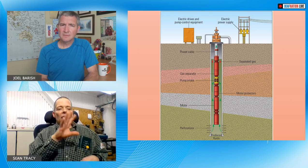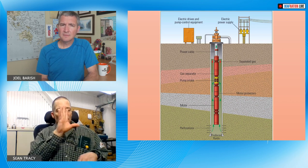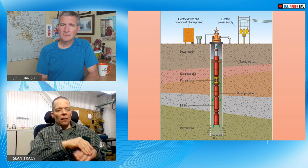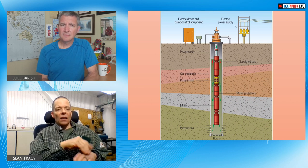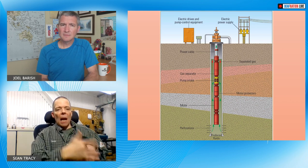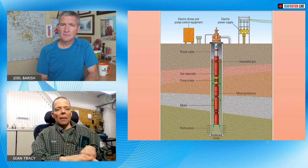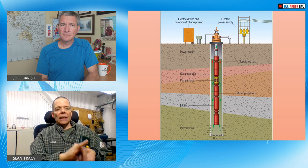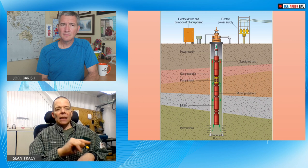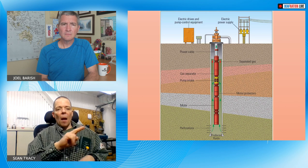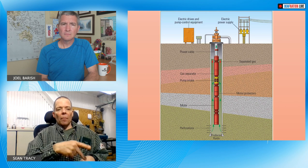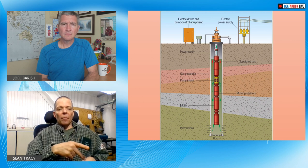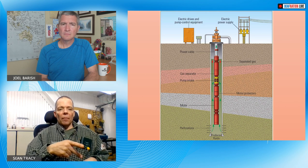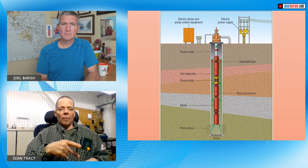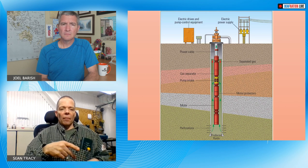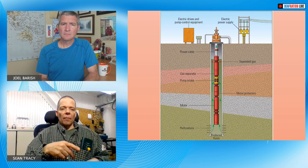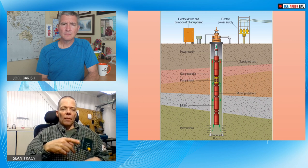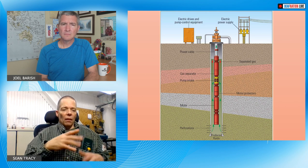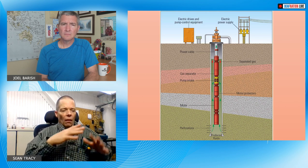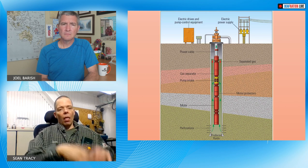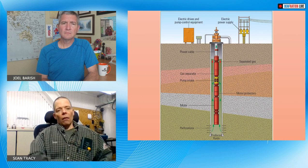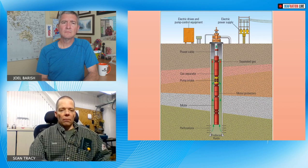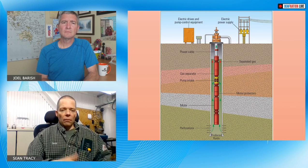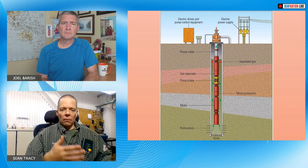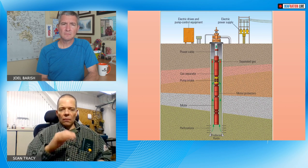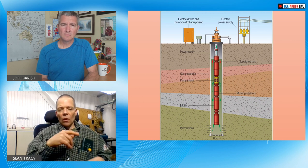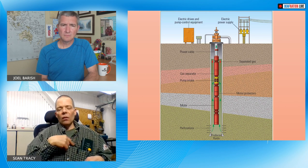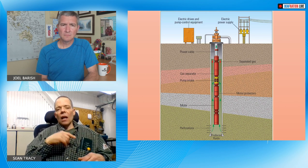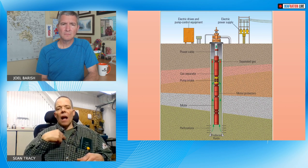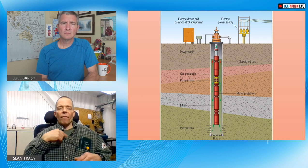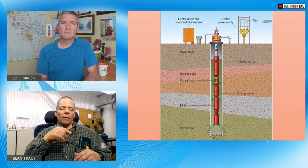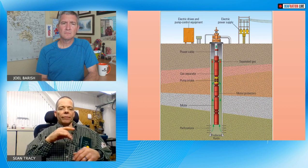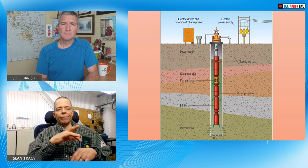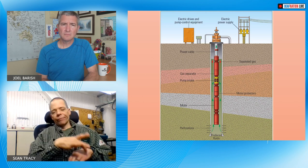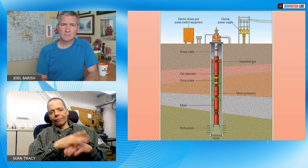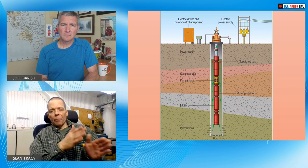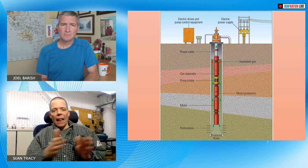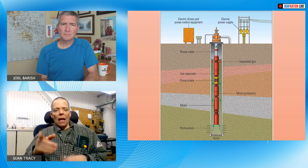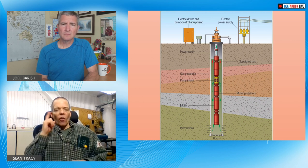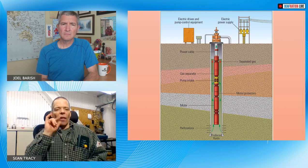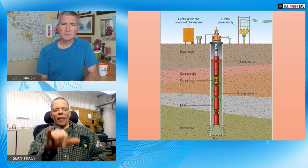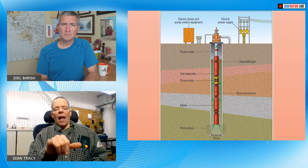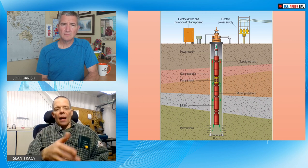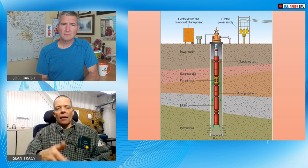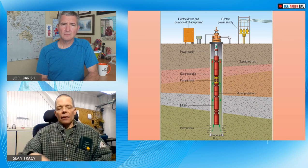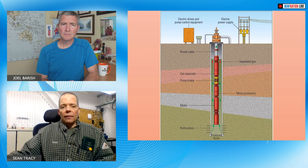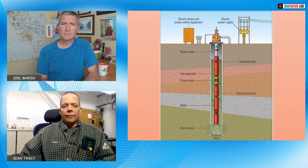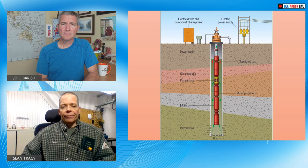We don't leave the well empty. If we did, it would collapse. When we're drilling, we do have plans for that process.